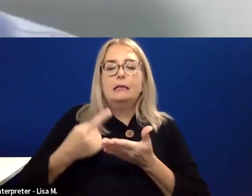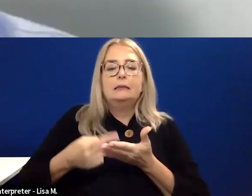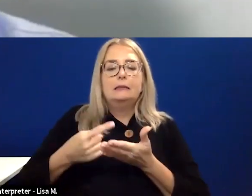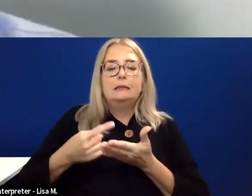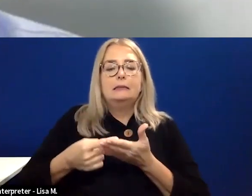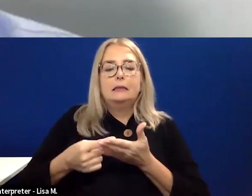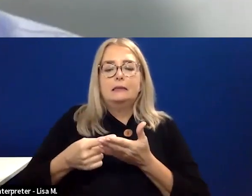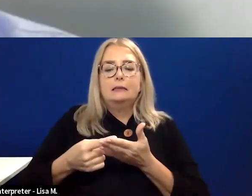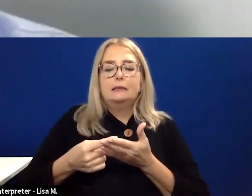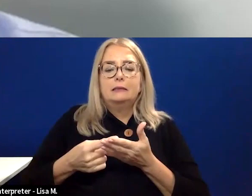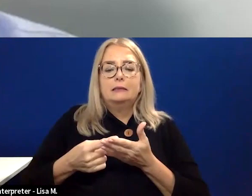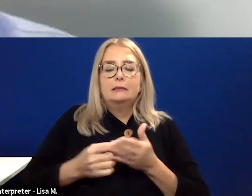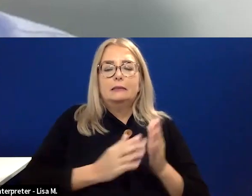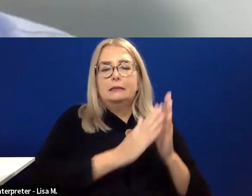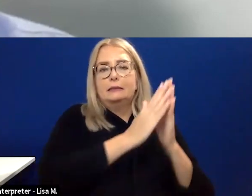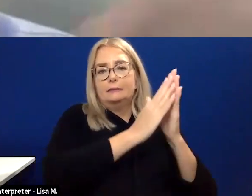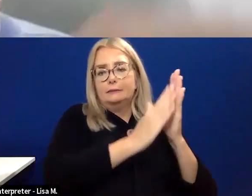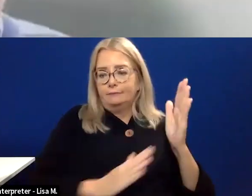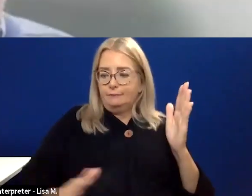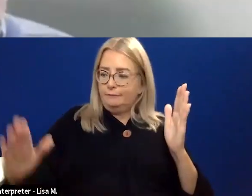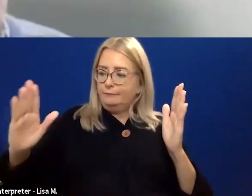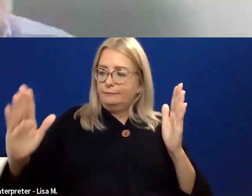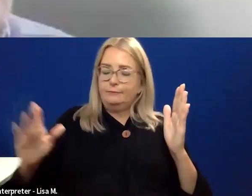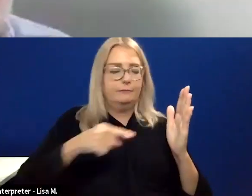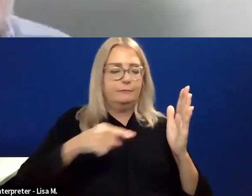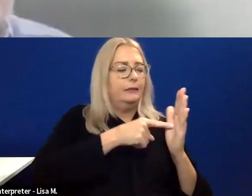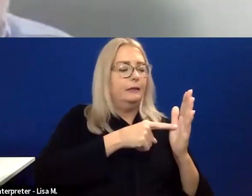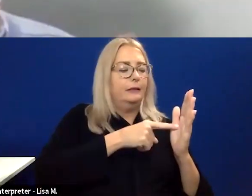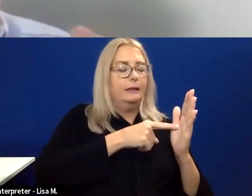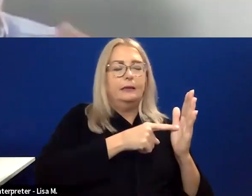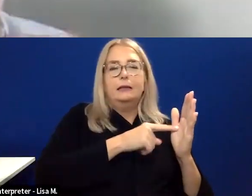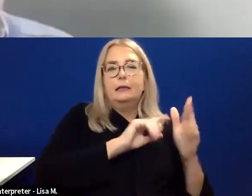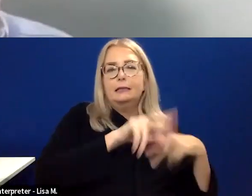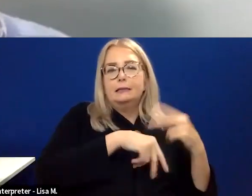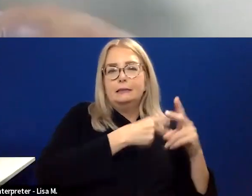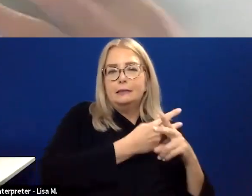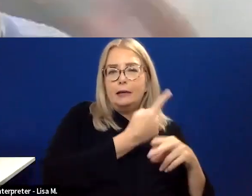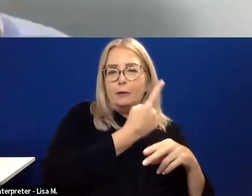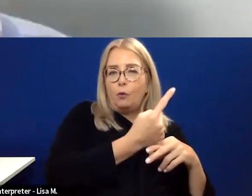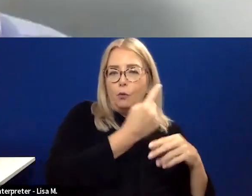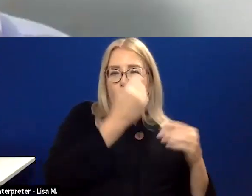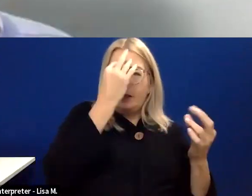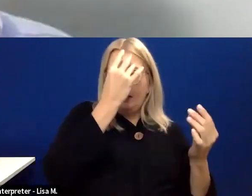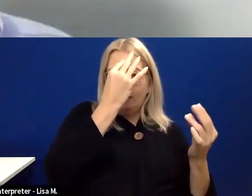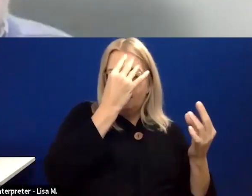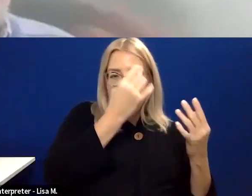Continuum across type one thinking and that's a rather automatic almost unconscious thinking seed